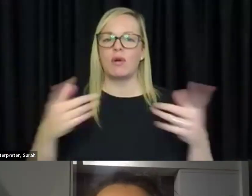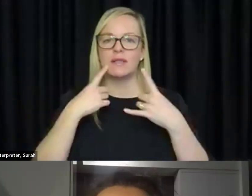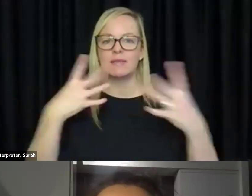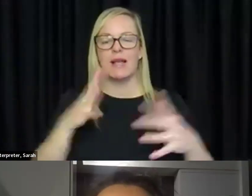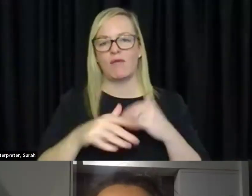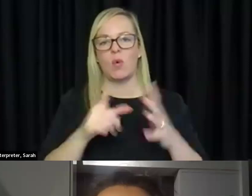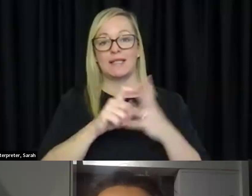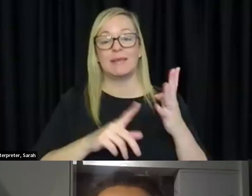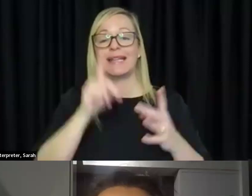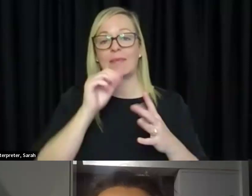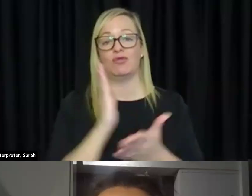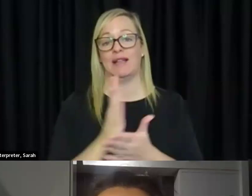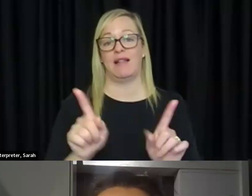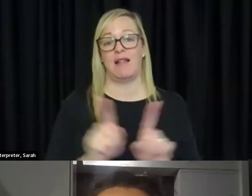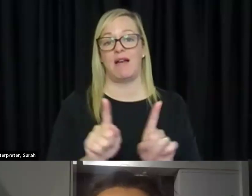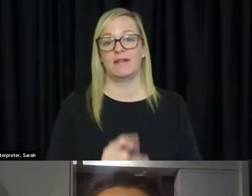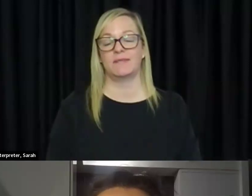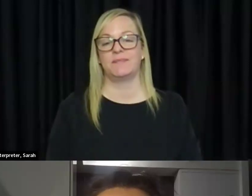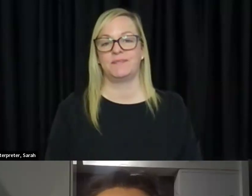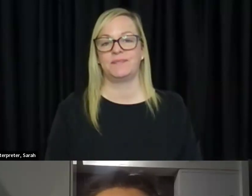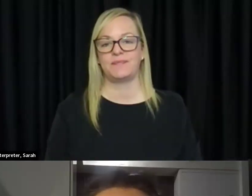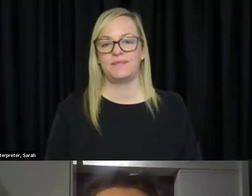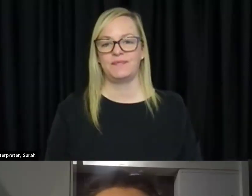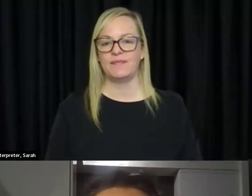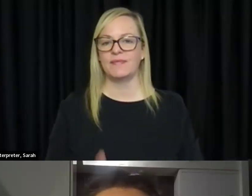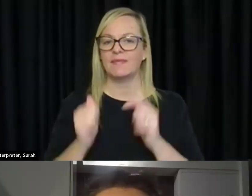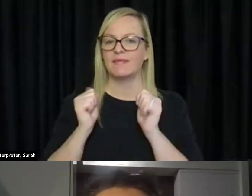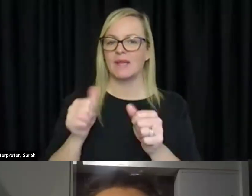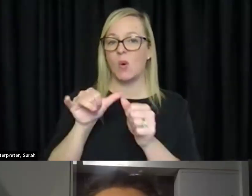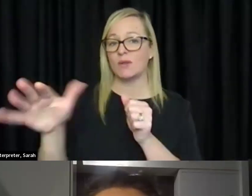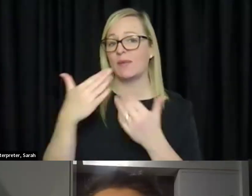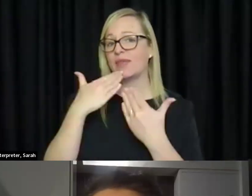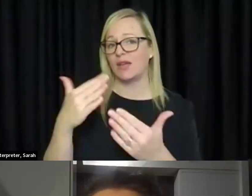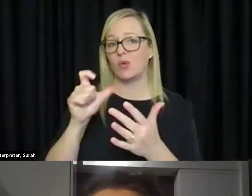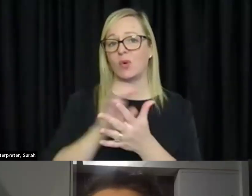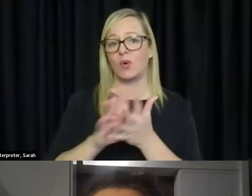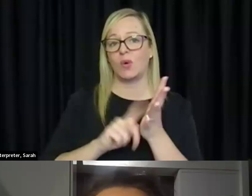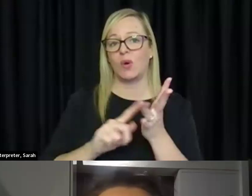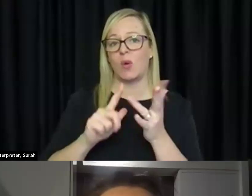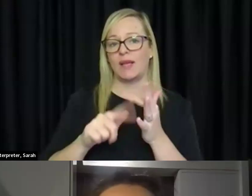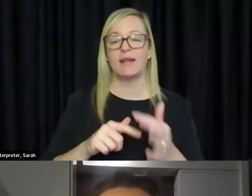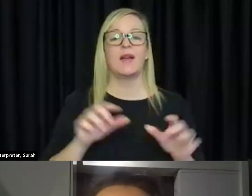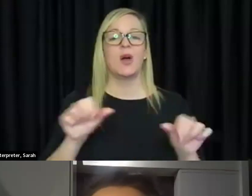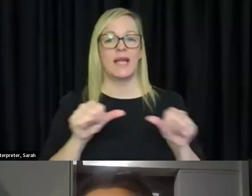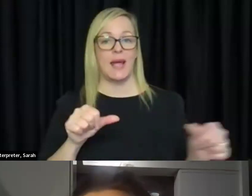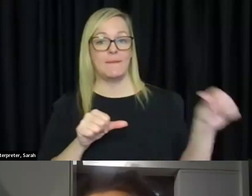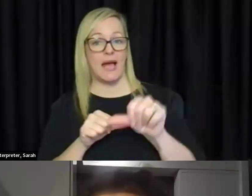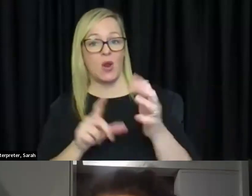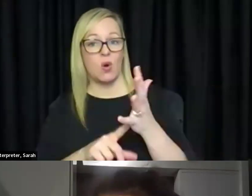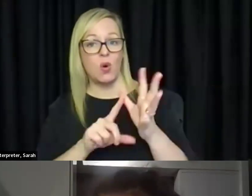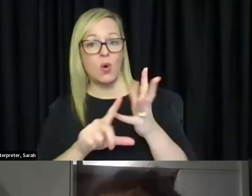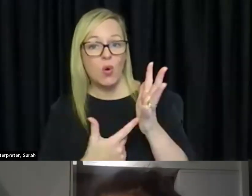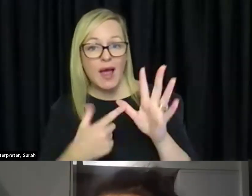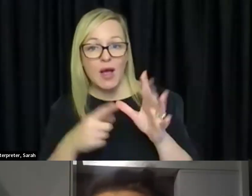Awesome, thank you so much Chloe. Laura, back to you. We know you've done extensive work